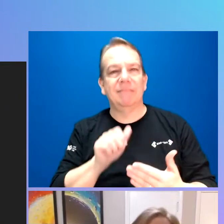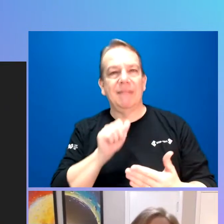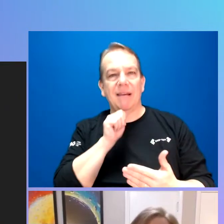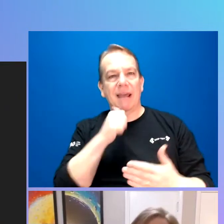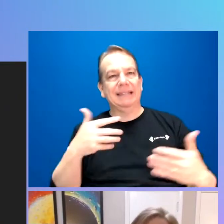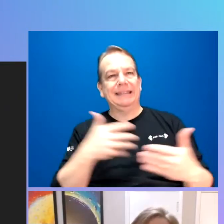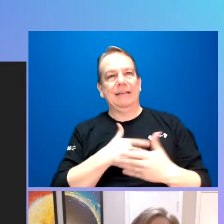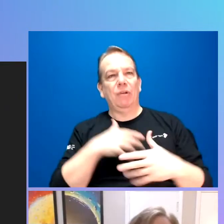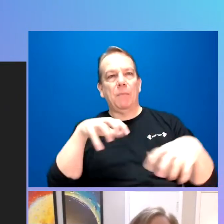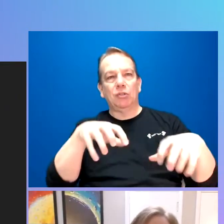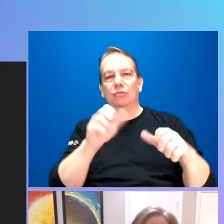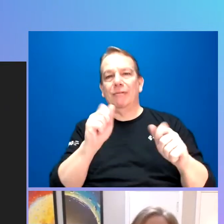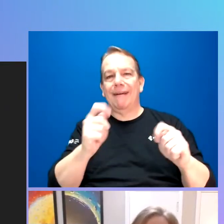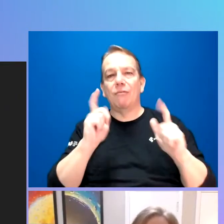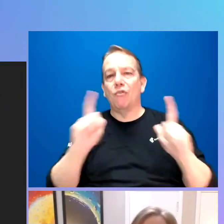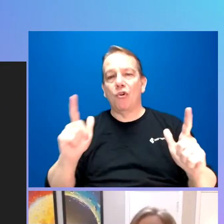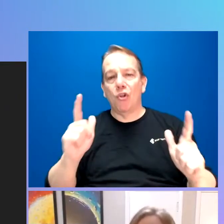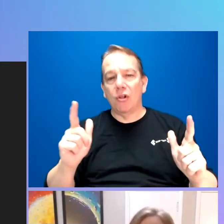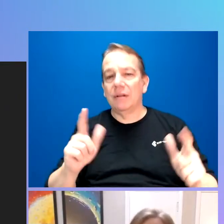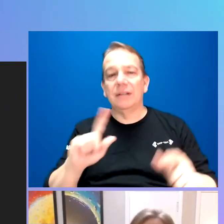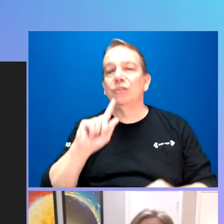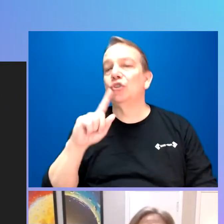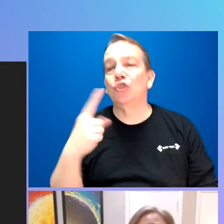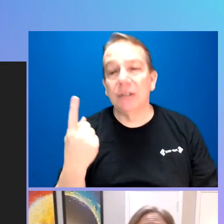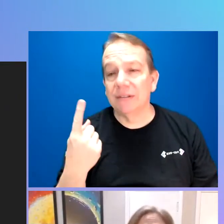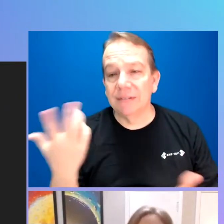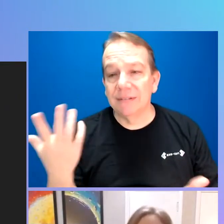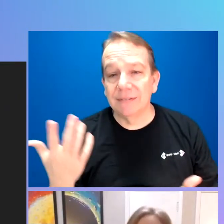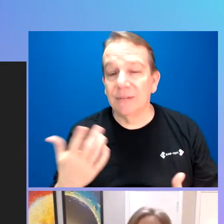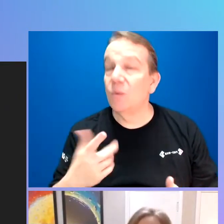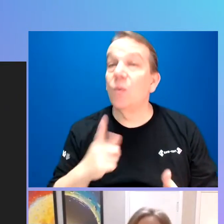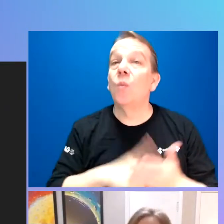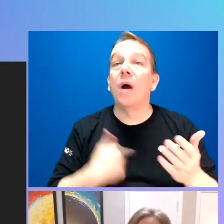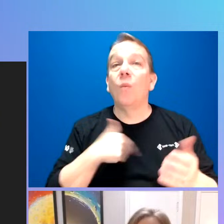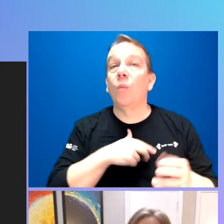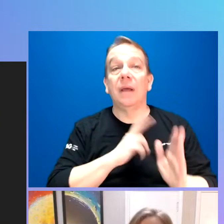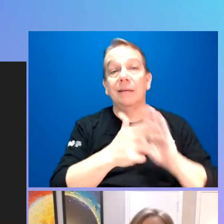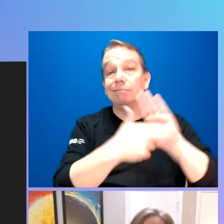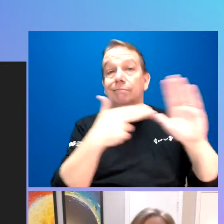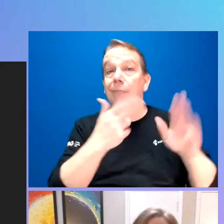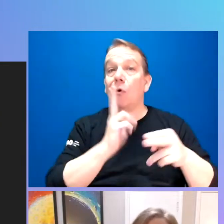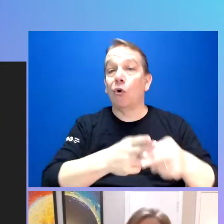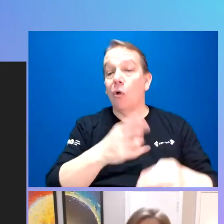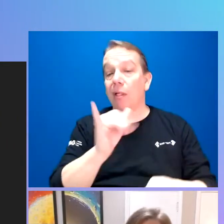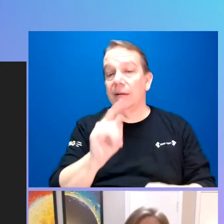monster. Accessible names are just what we call the thing. And